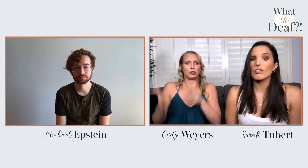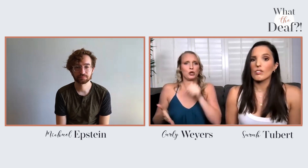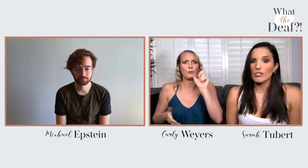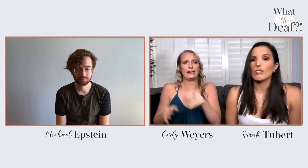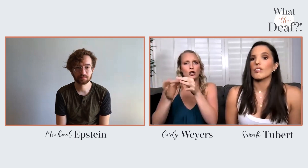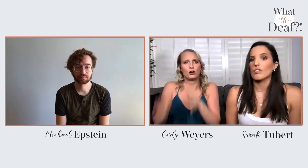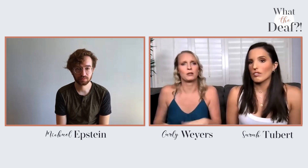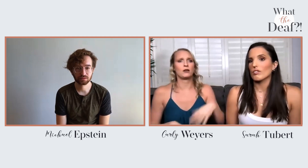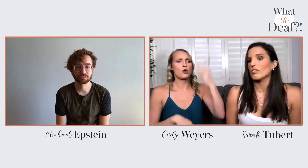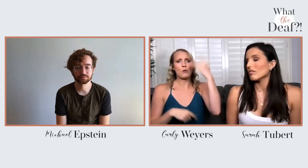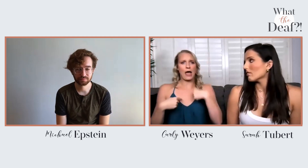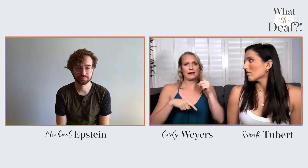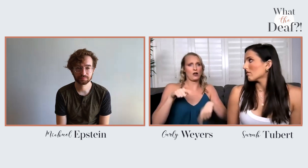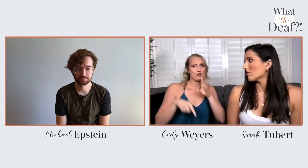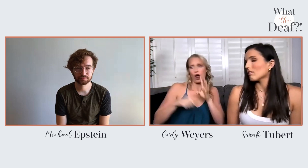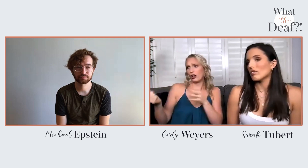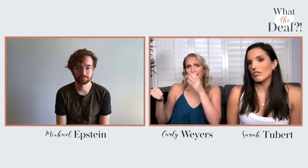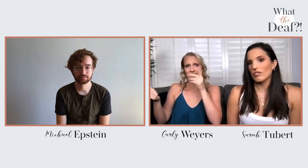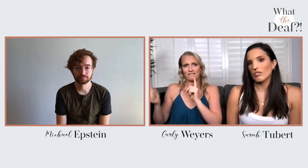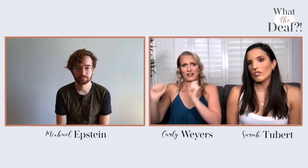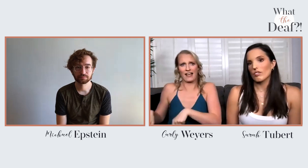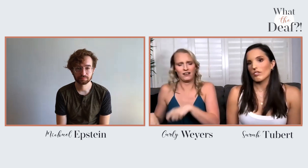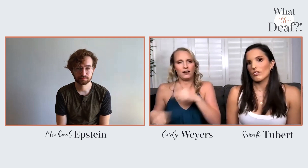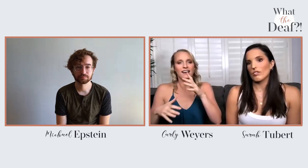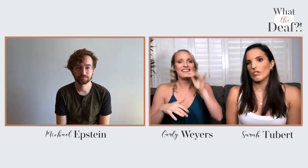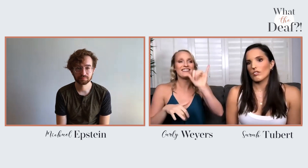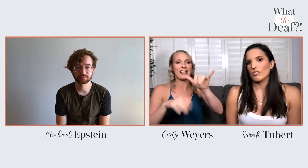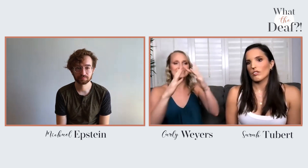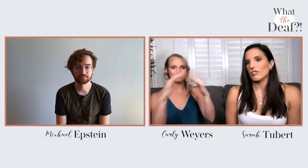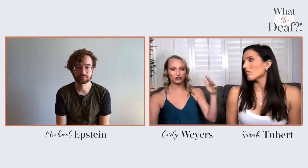and why another deaf individual doesn't need one, or why one can talk and one can't.